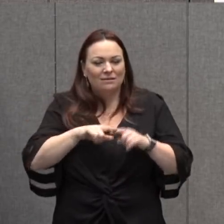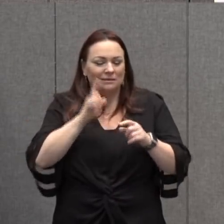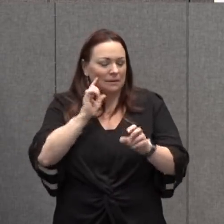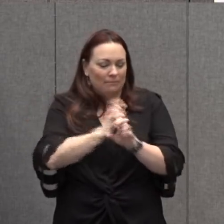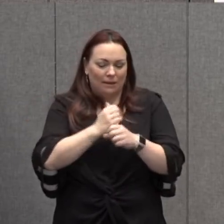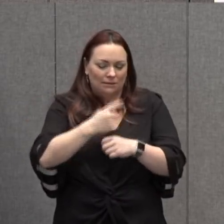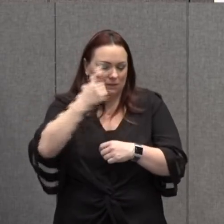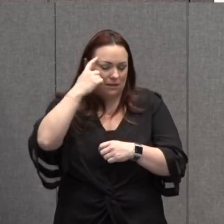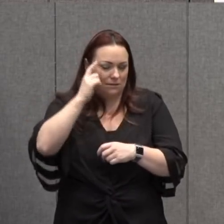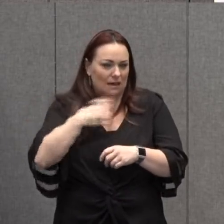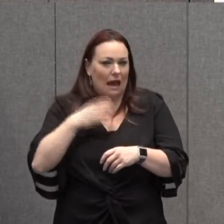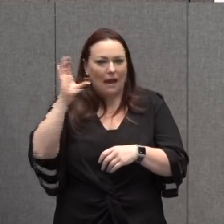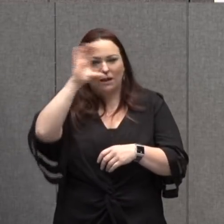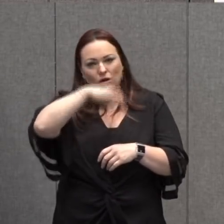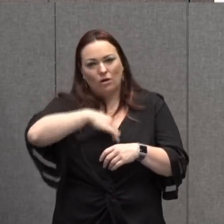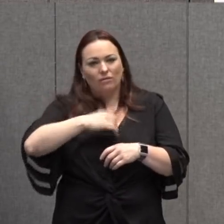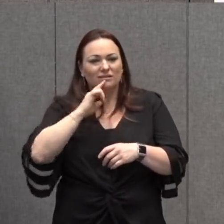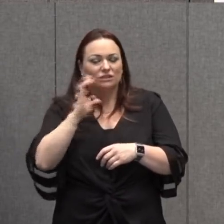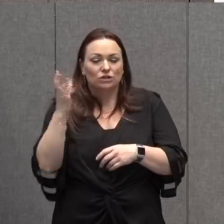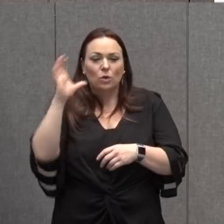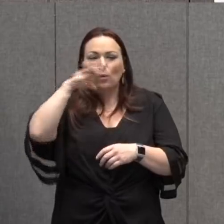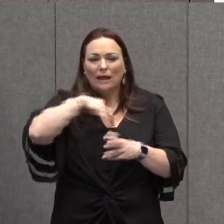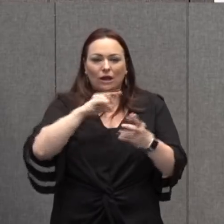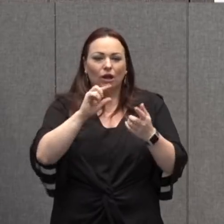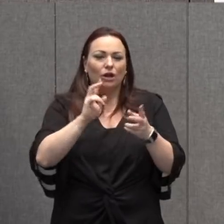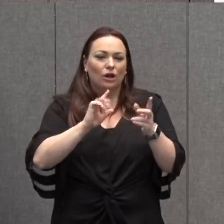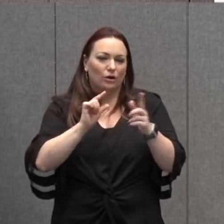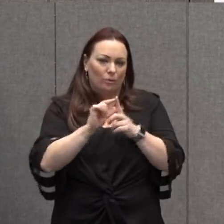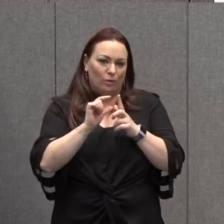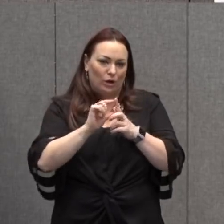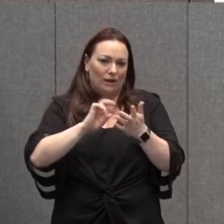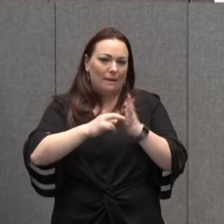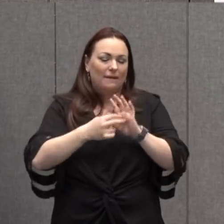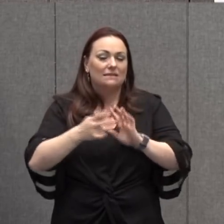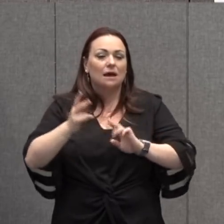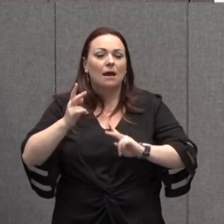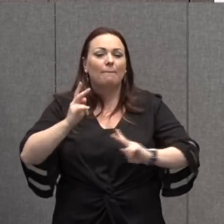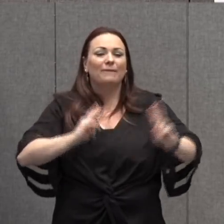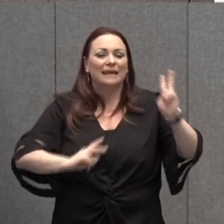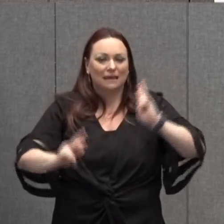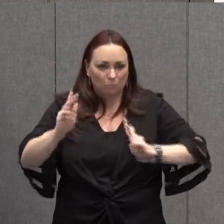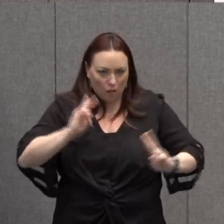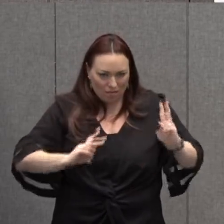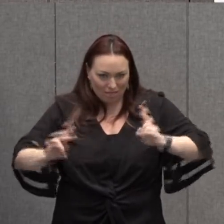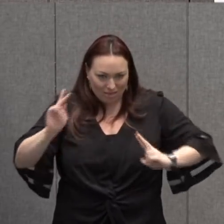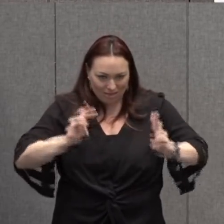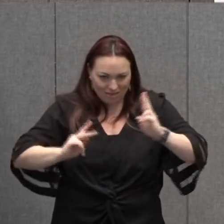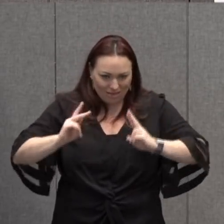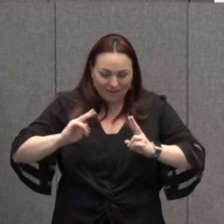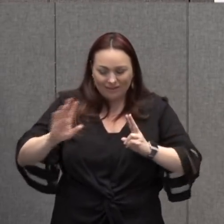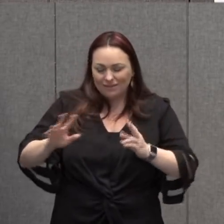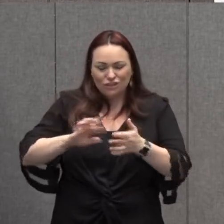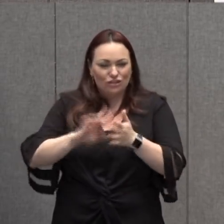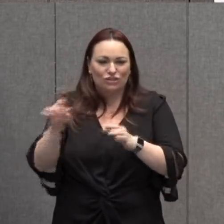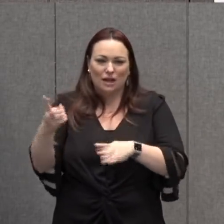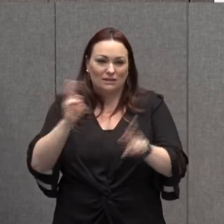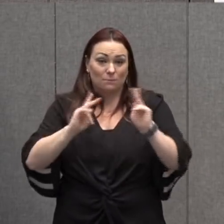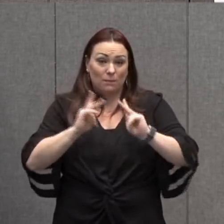just a weird word, it's people, people. People. - People. I think we have time for you to do one more. Okay. 'Cause I know your students would love to see you